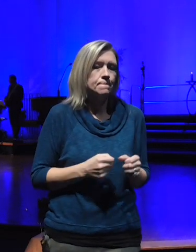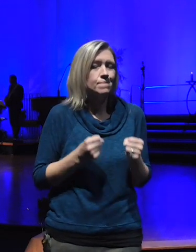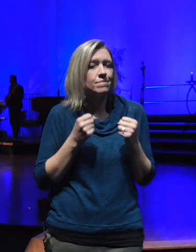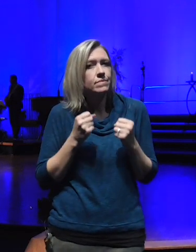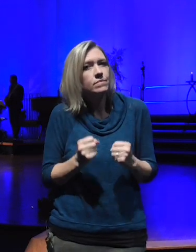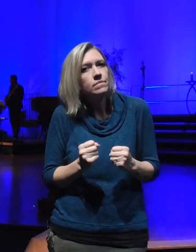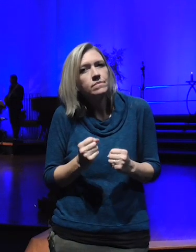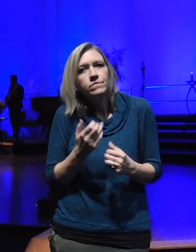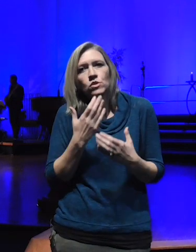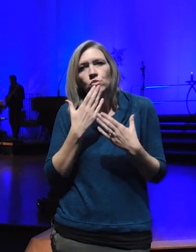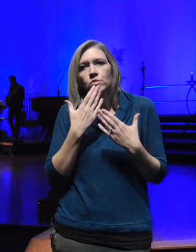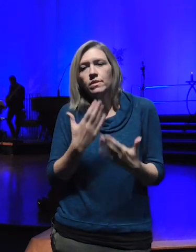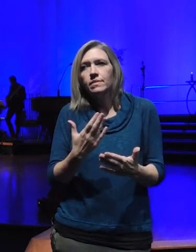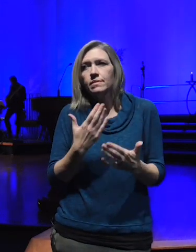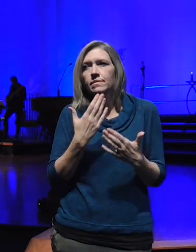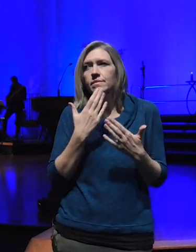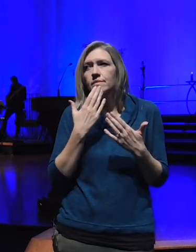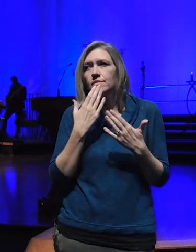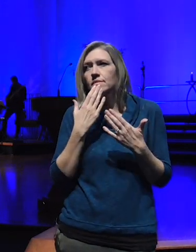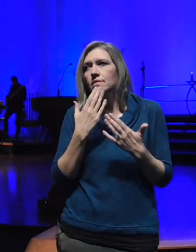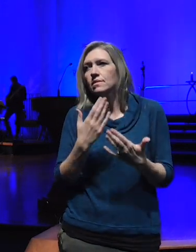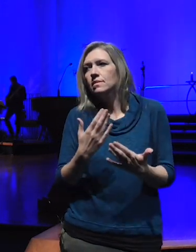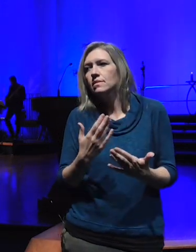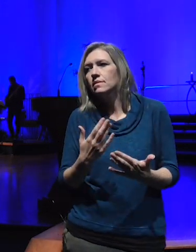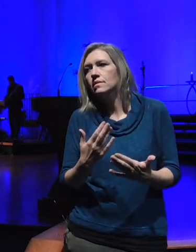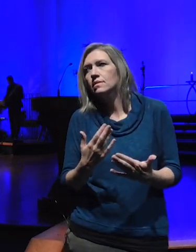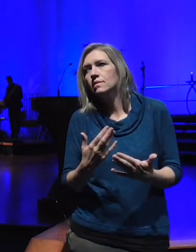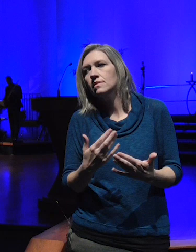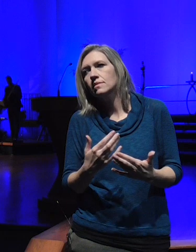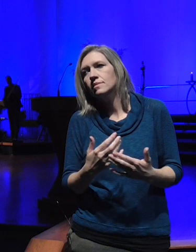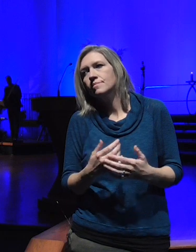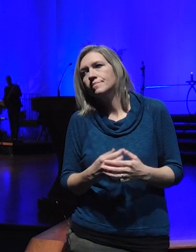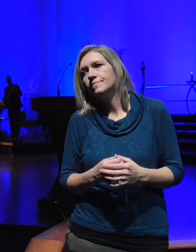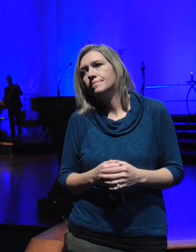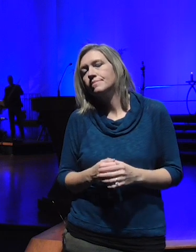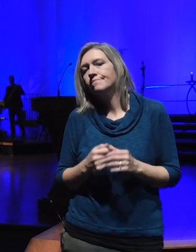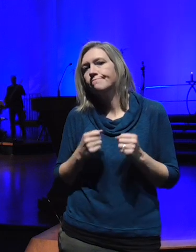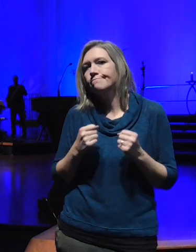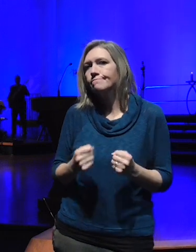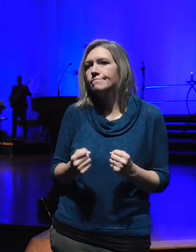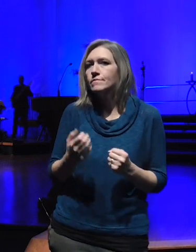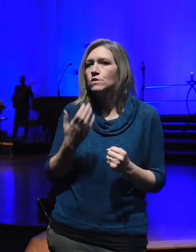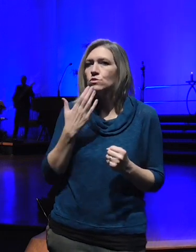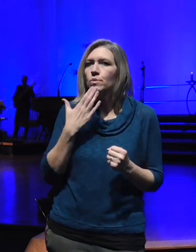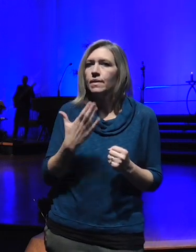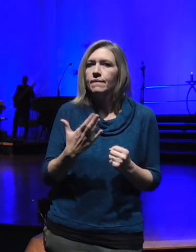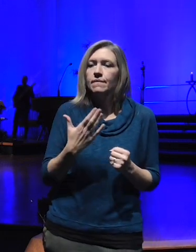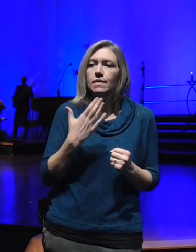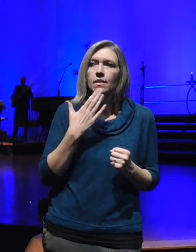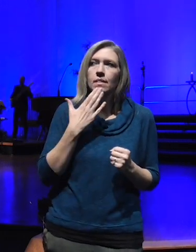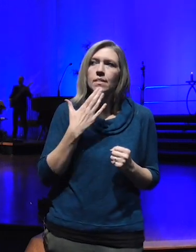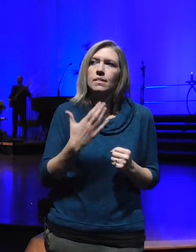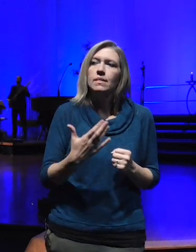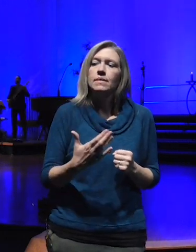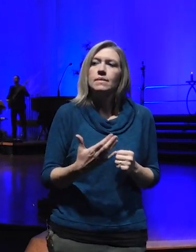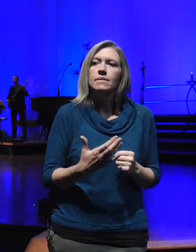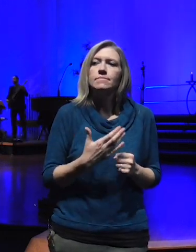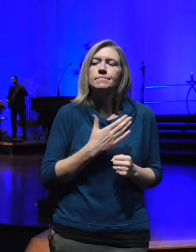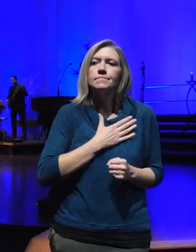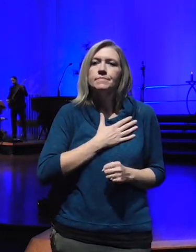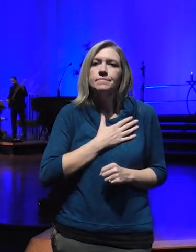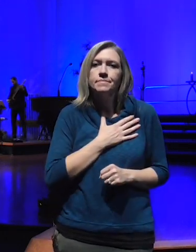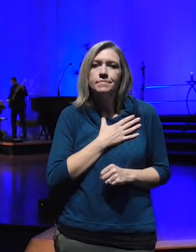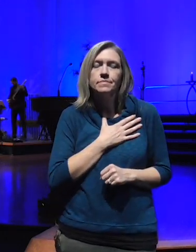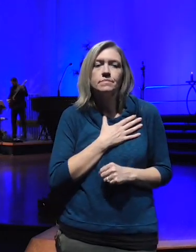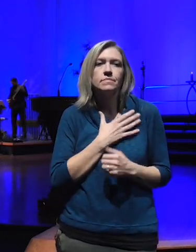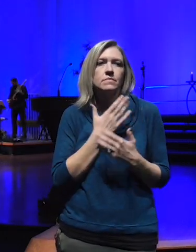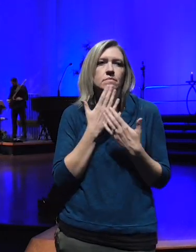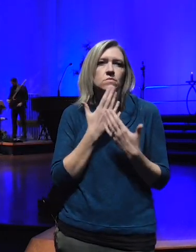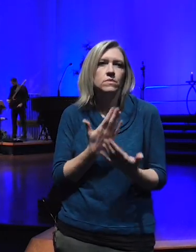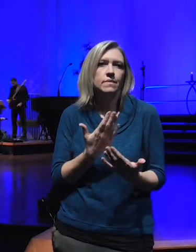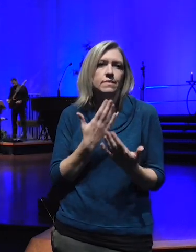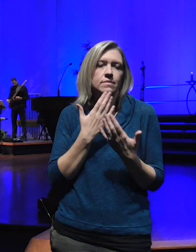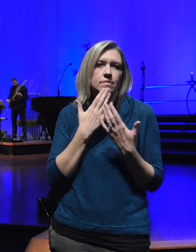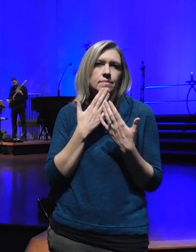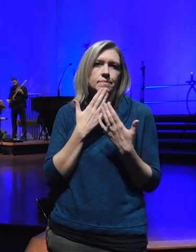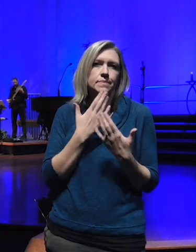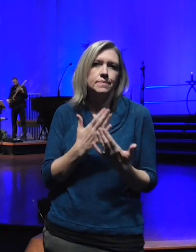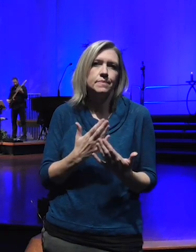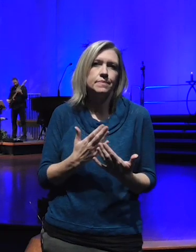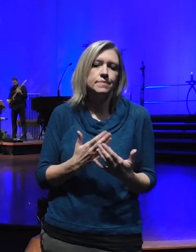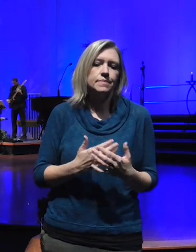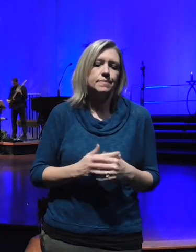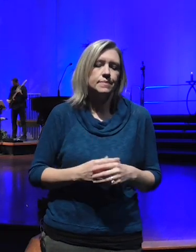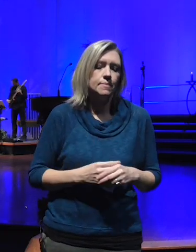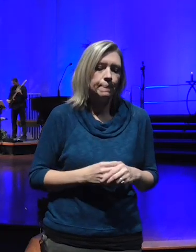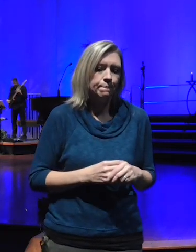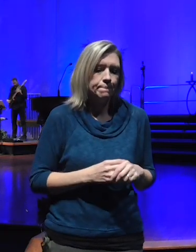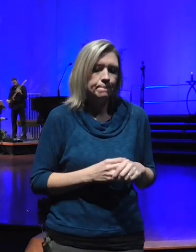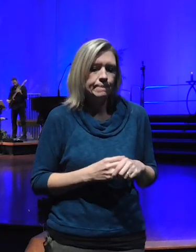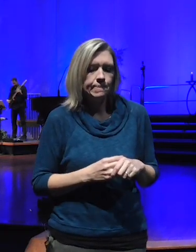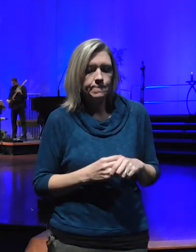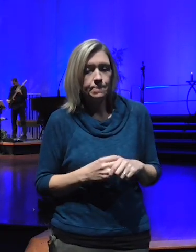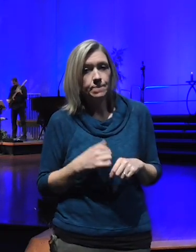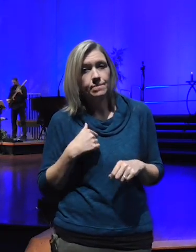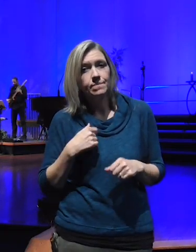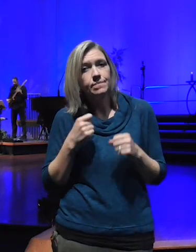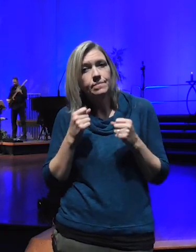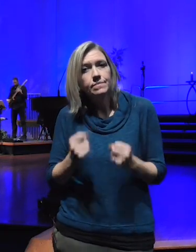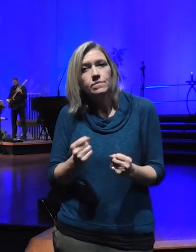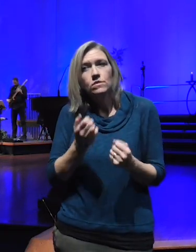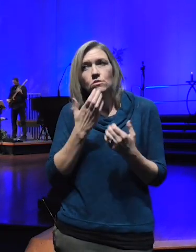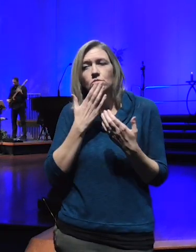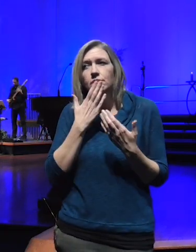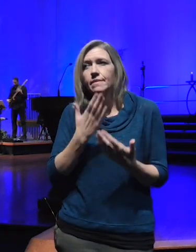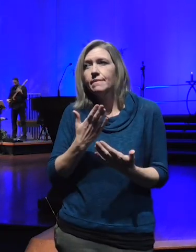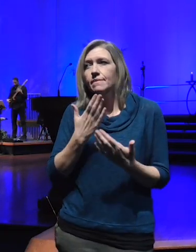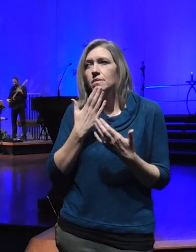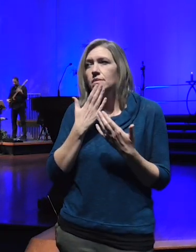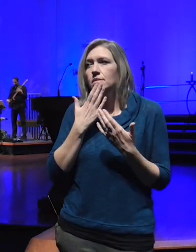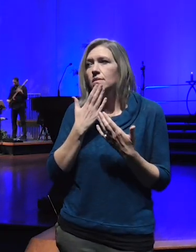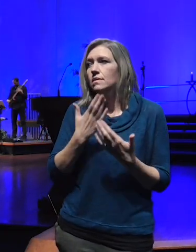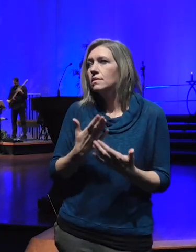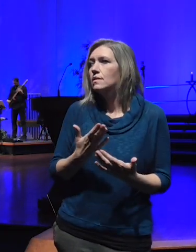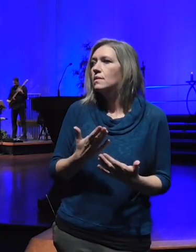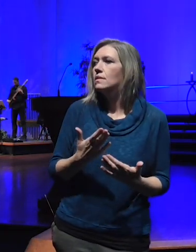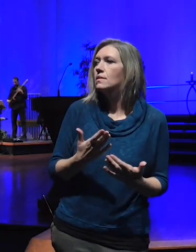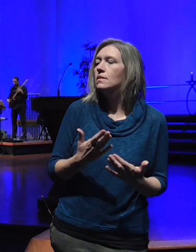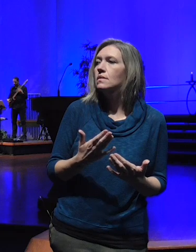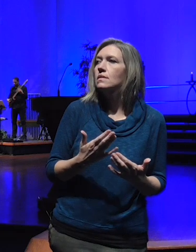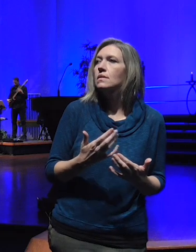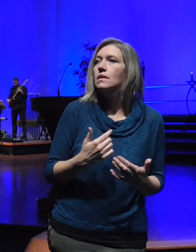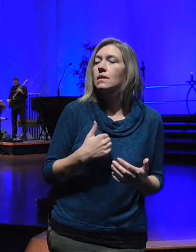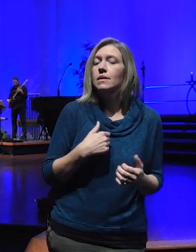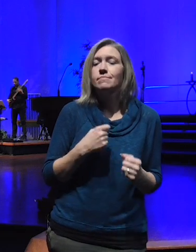grateful I'm so grateful yes I'm so grateful I'm so grateful I'm so